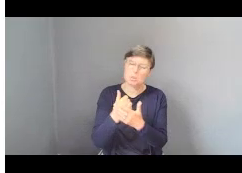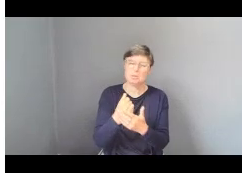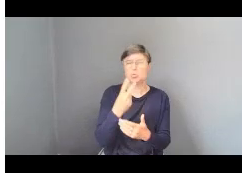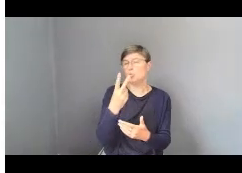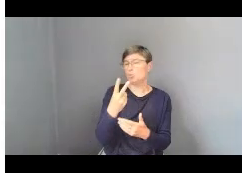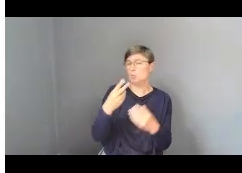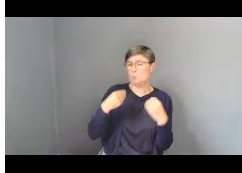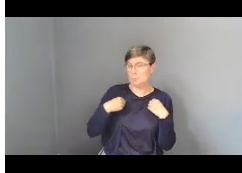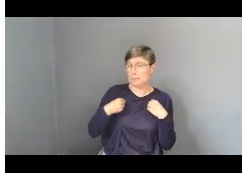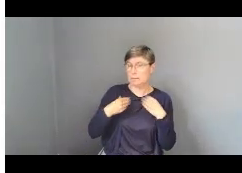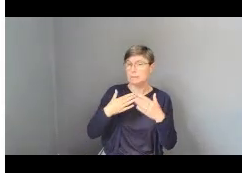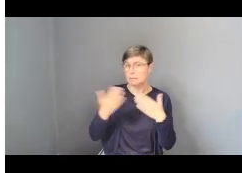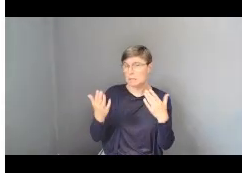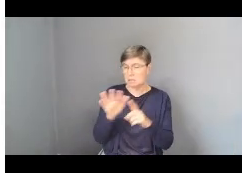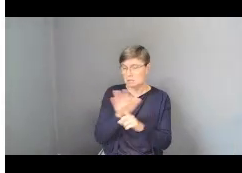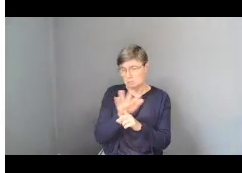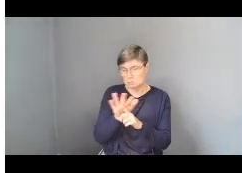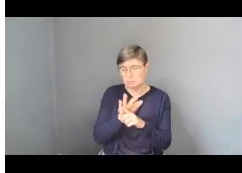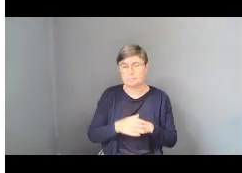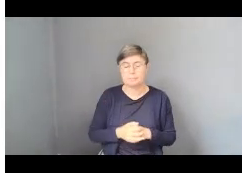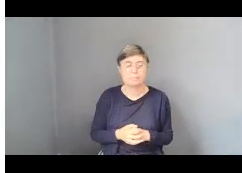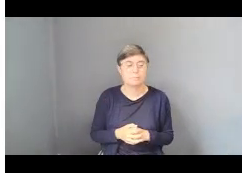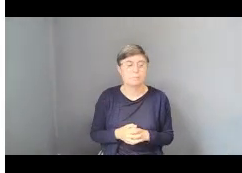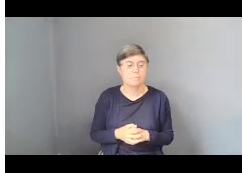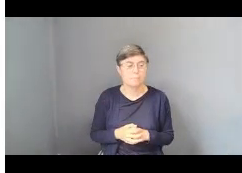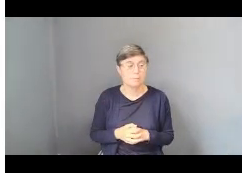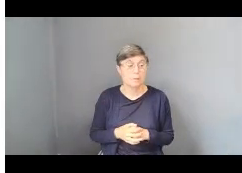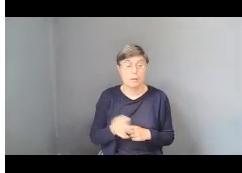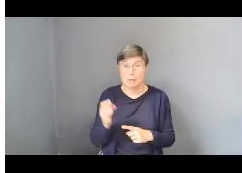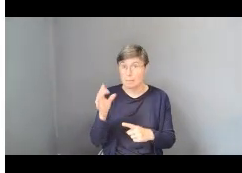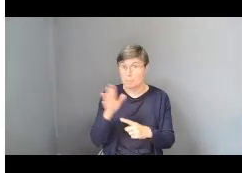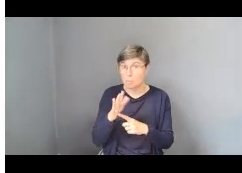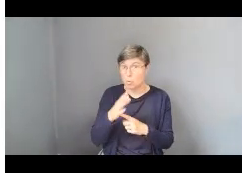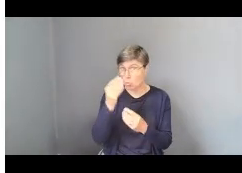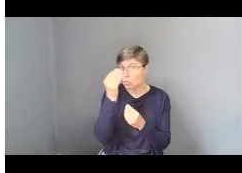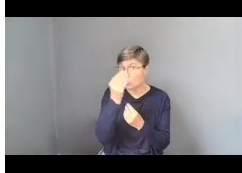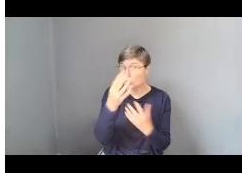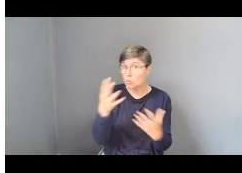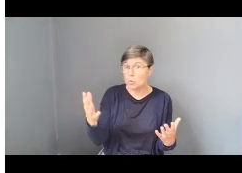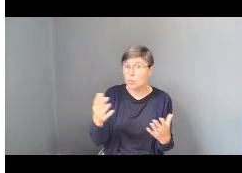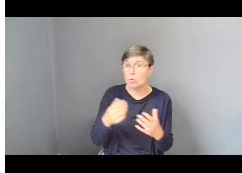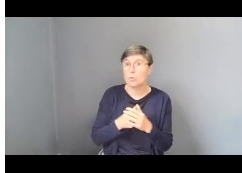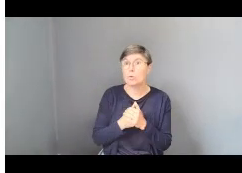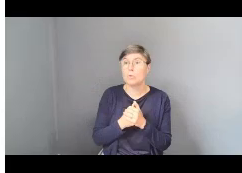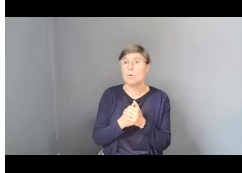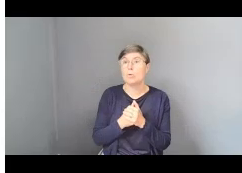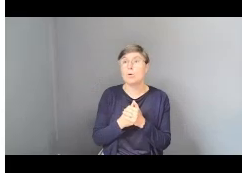Participants cannot make a claim before they receive support.